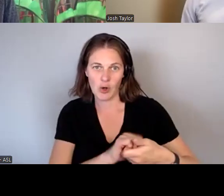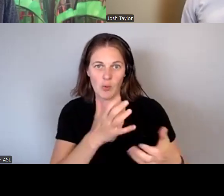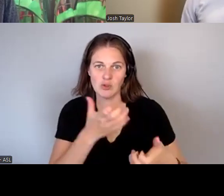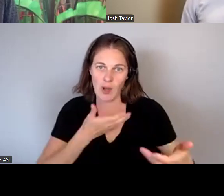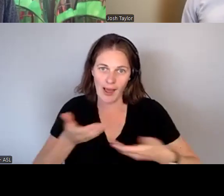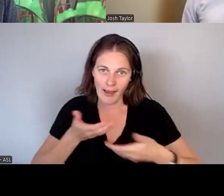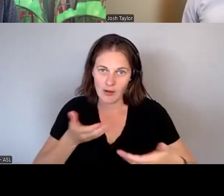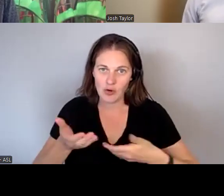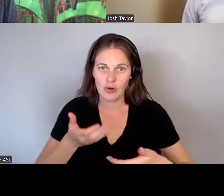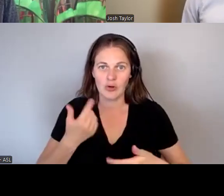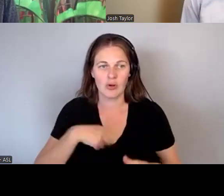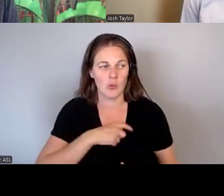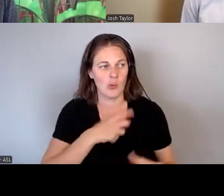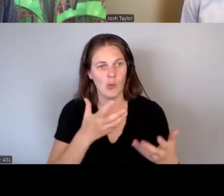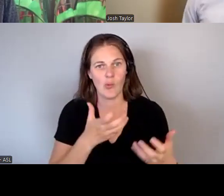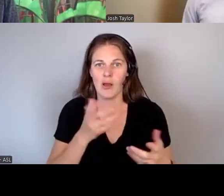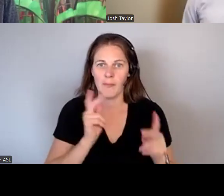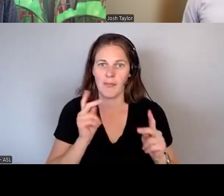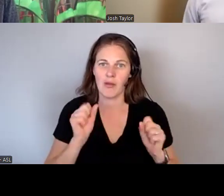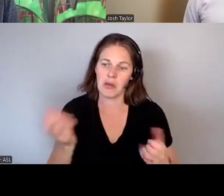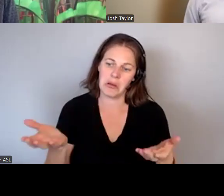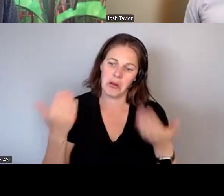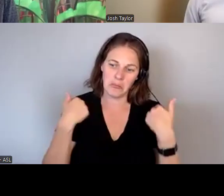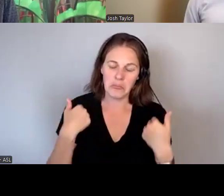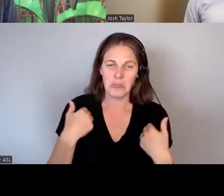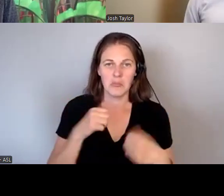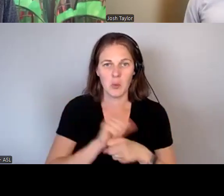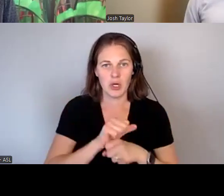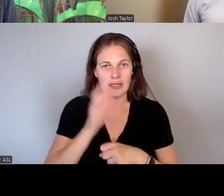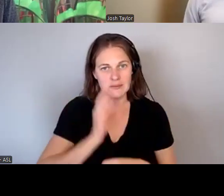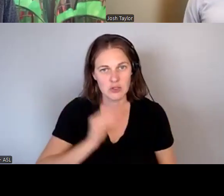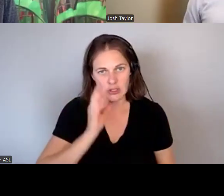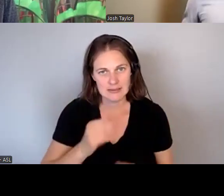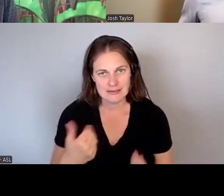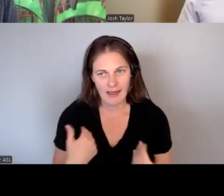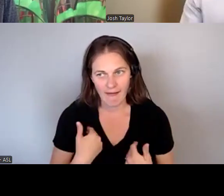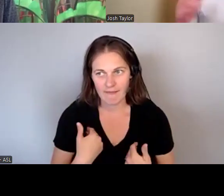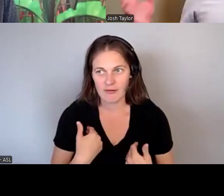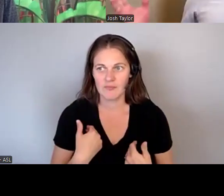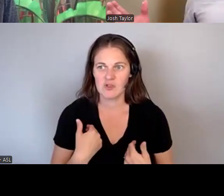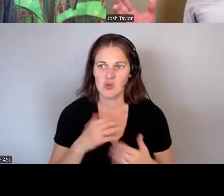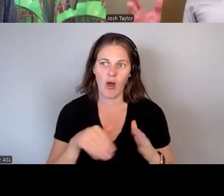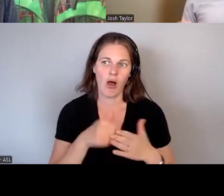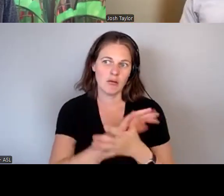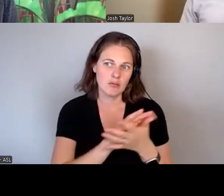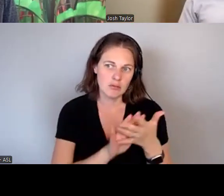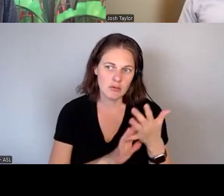and we also want to be a place where folks can come in and get those work experiences." And so all those parts I think are super beneficial,